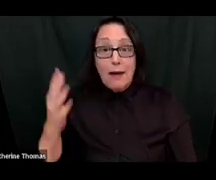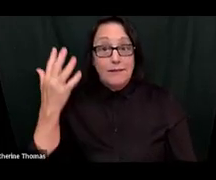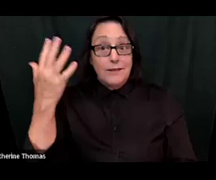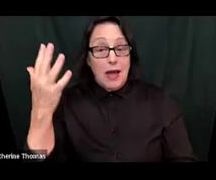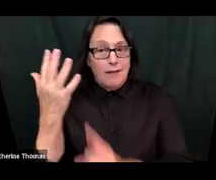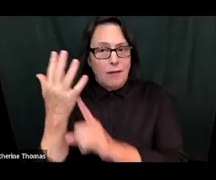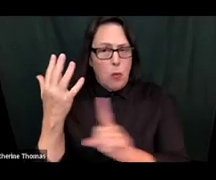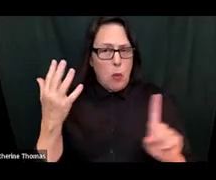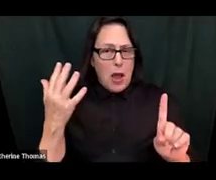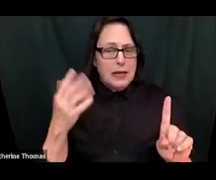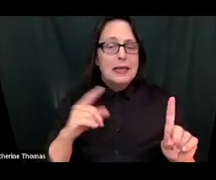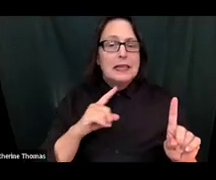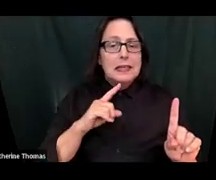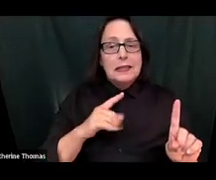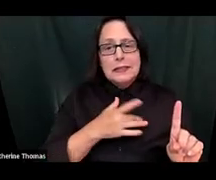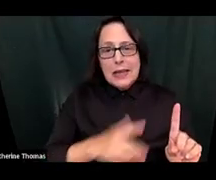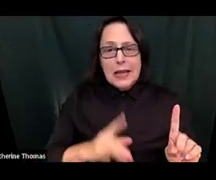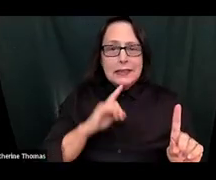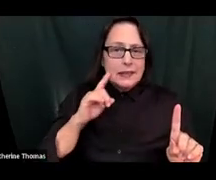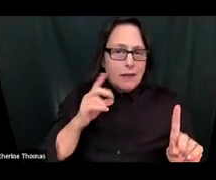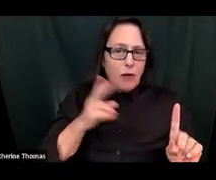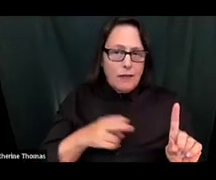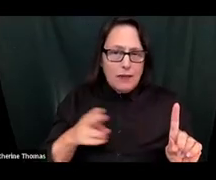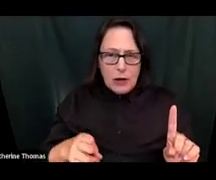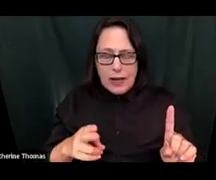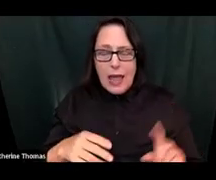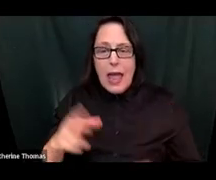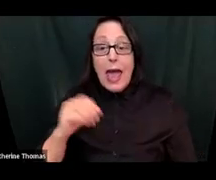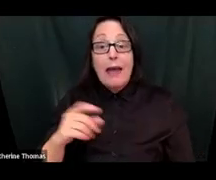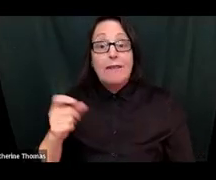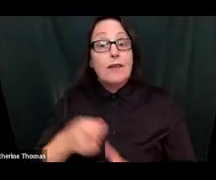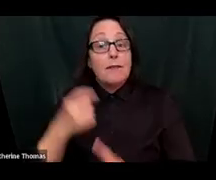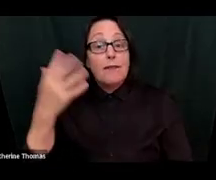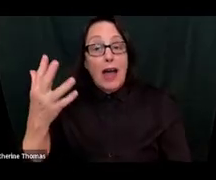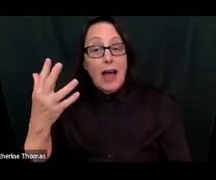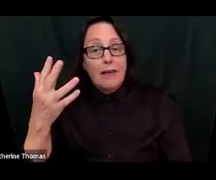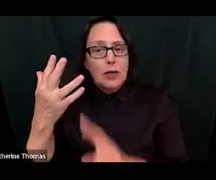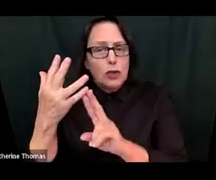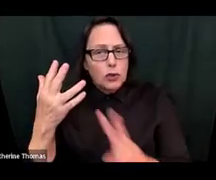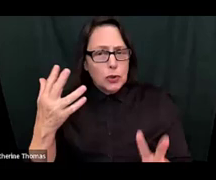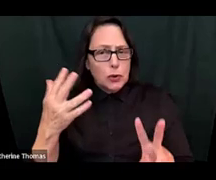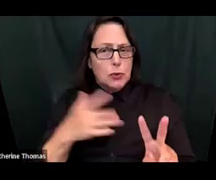five appear to be deaf or hard of hearing and two in five appear to be blind or have